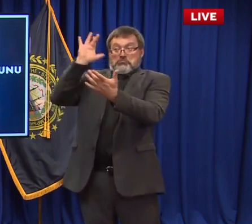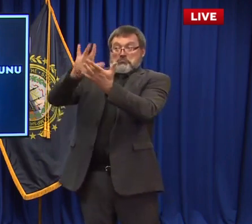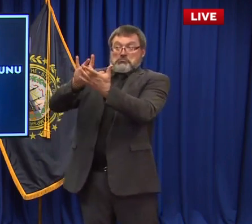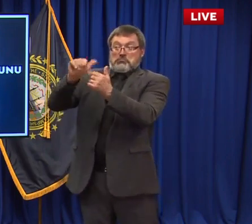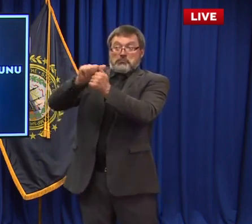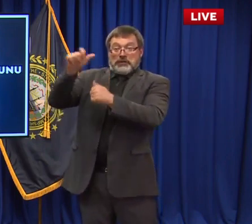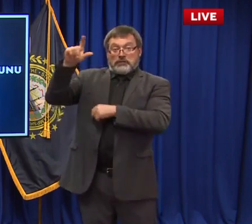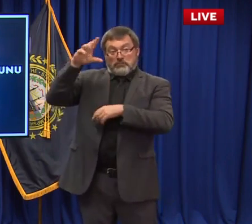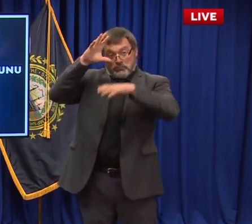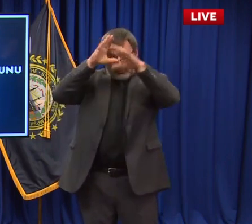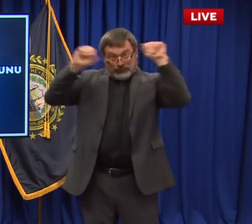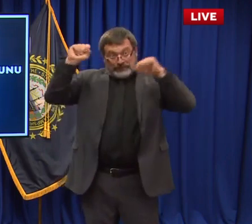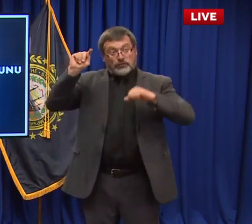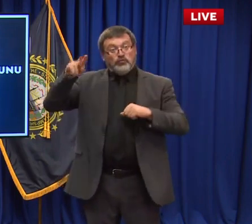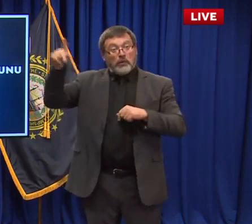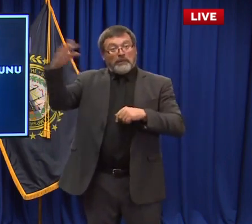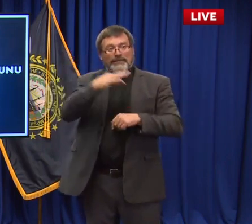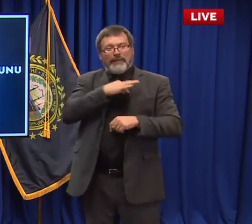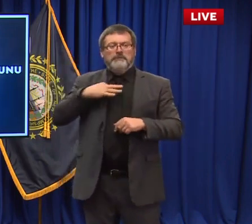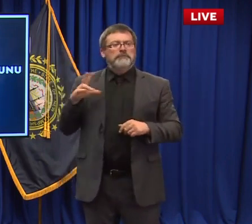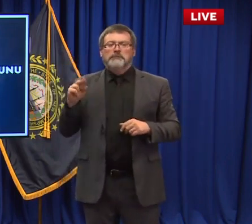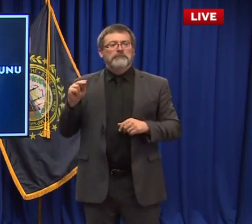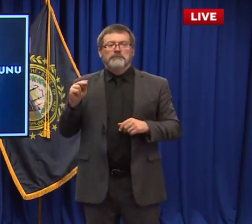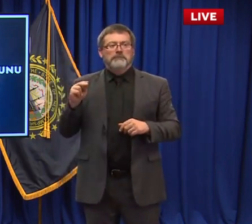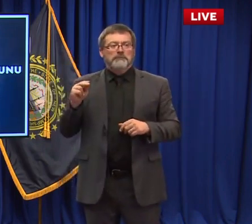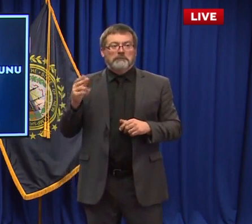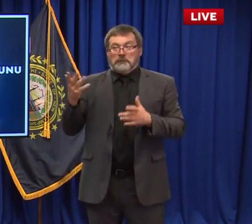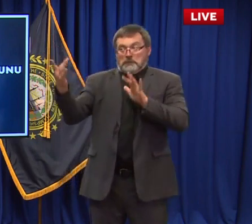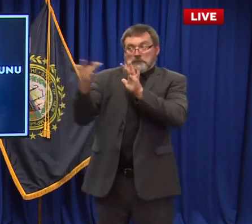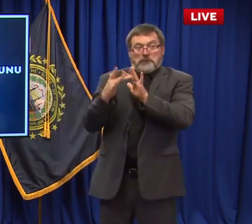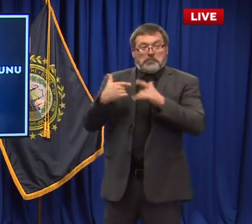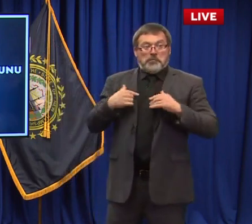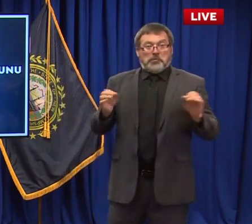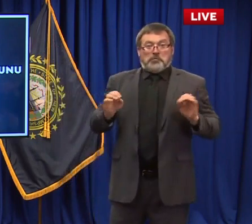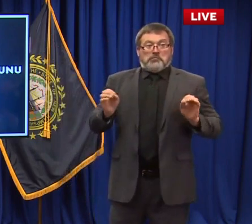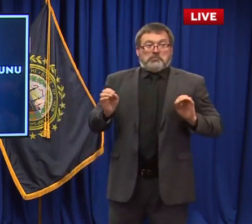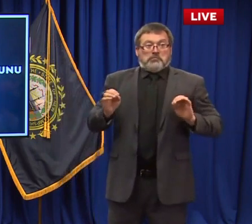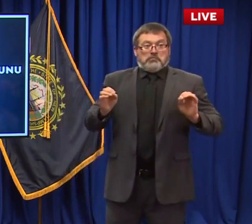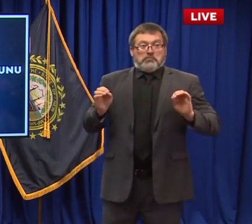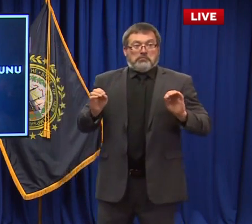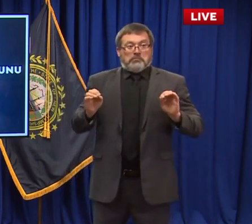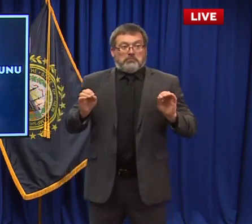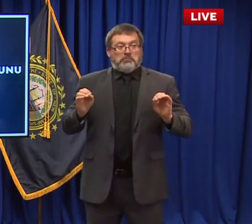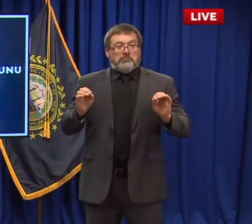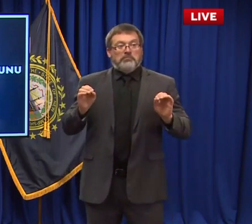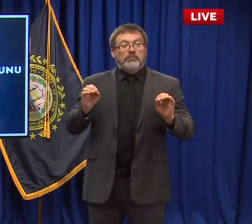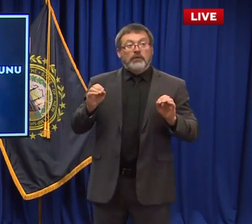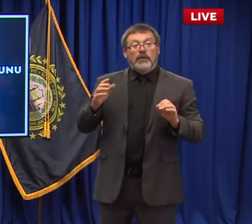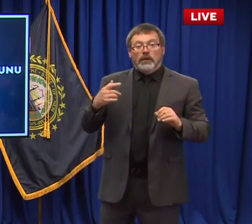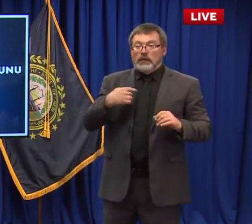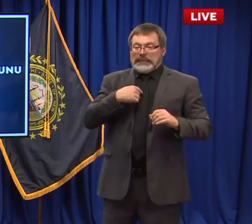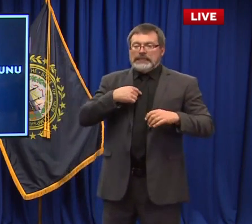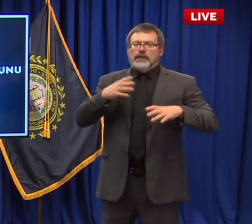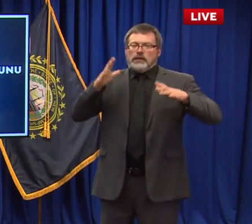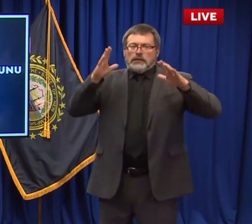I HAVE NOT PERSONALLY BEEN IN CONTACT WITH THE FEDERAL GROUP THAT IS COMING TO NEW HAMPSHIRE.